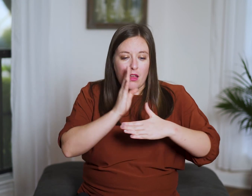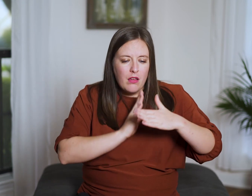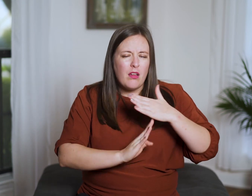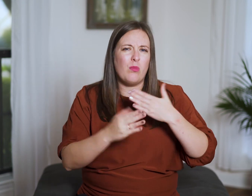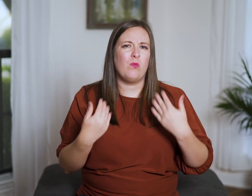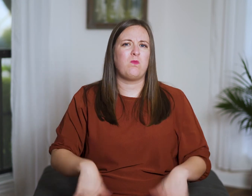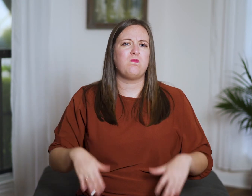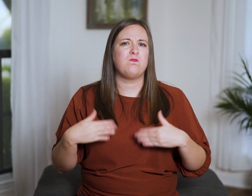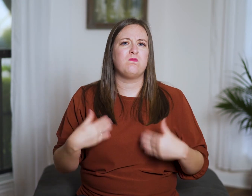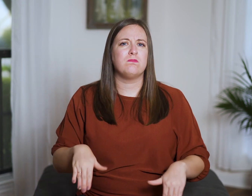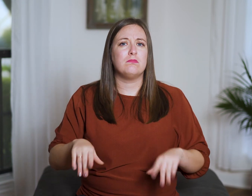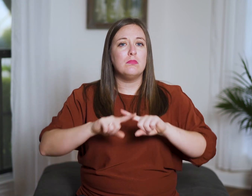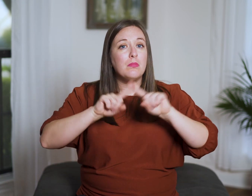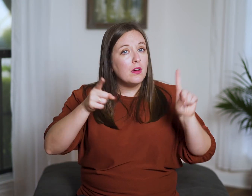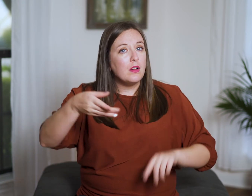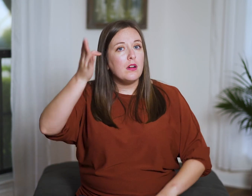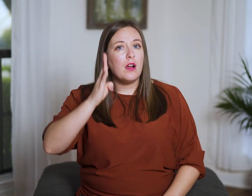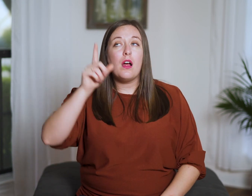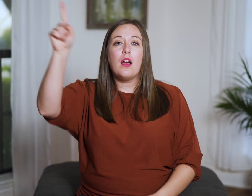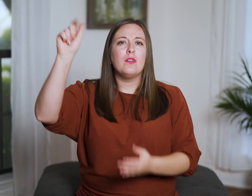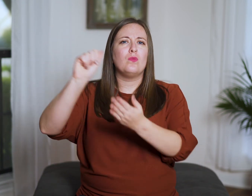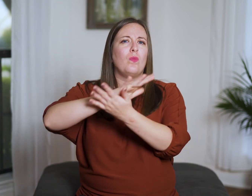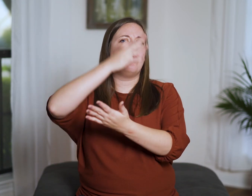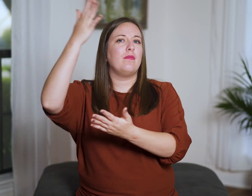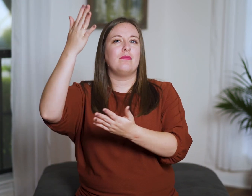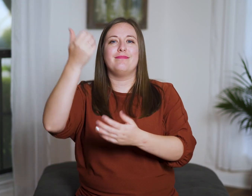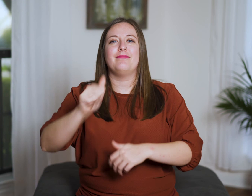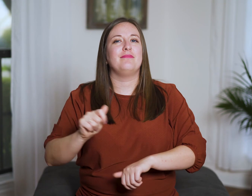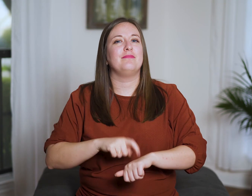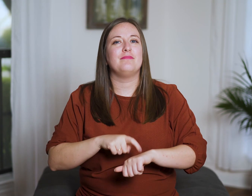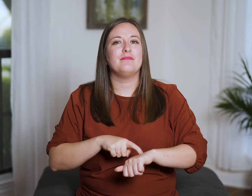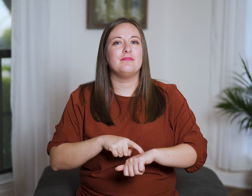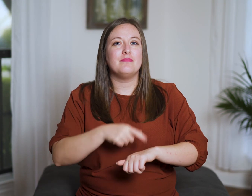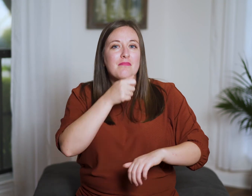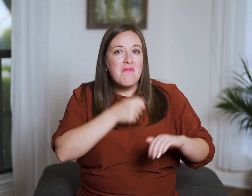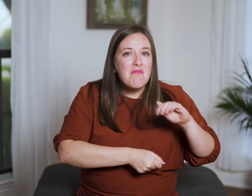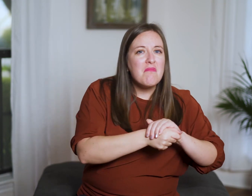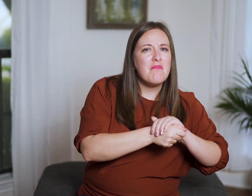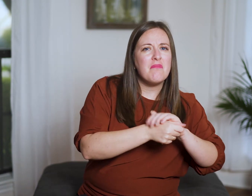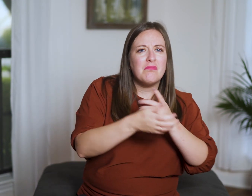This is humbling to us but glorifying to God. Any time He conceals things from us,